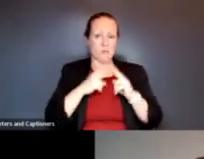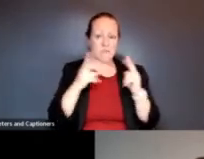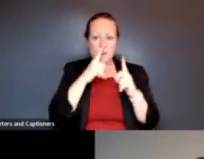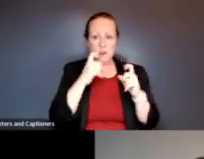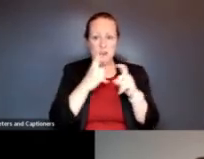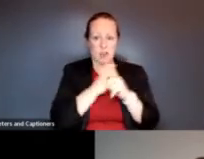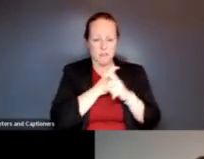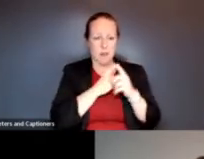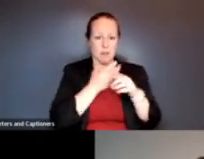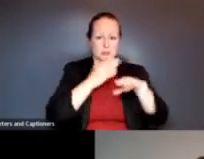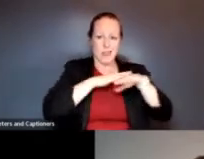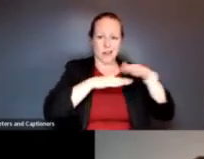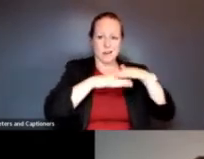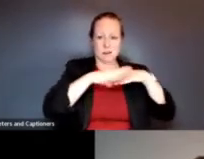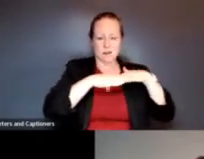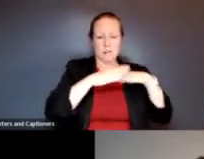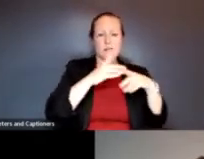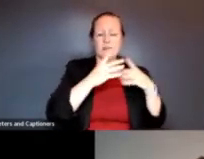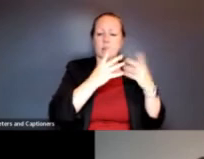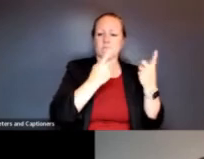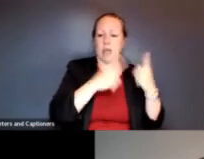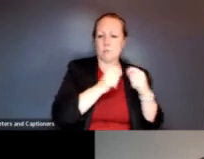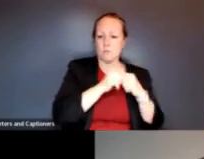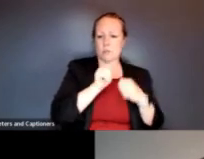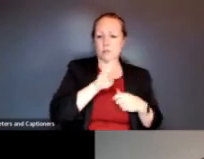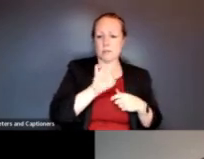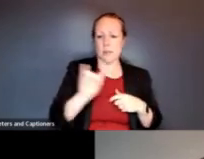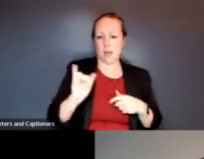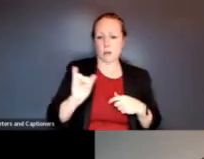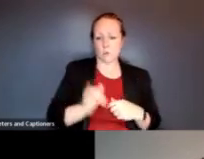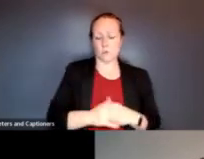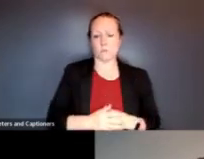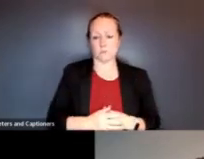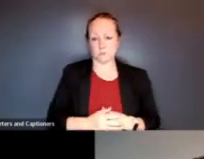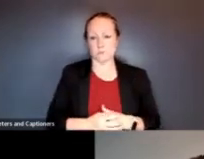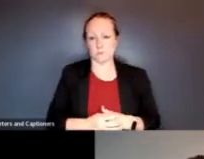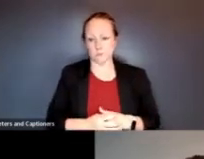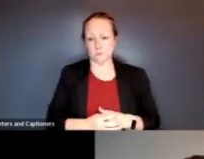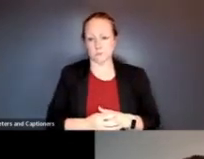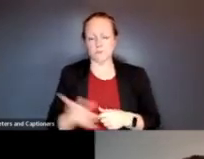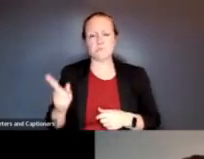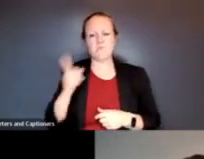traumatic brain injury. Like I think Dr. Corrigan, just really